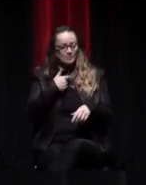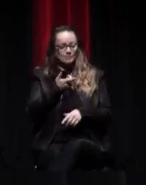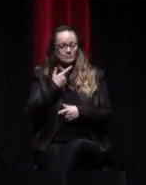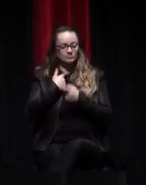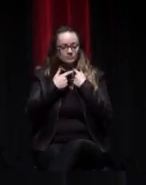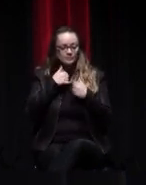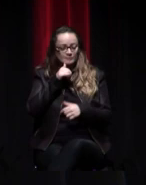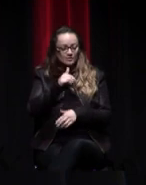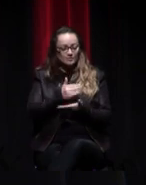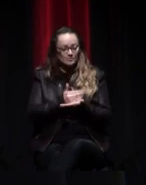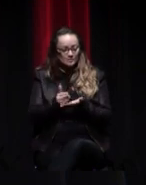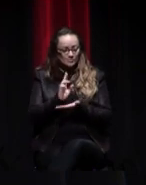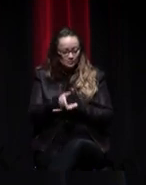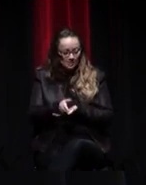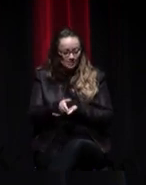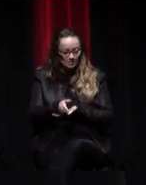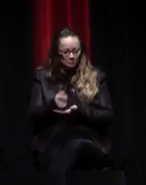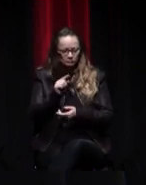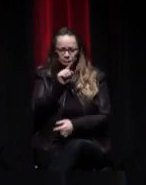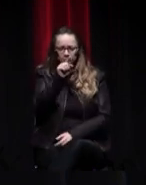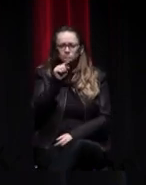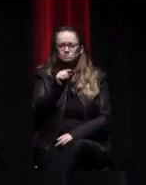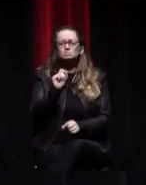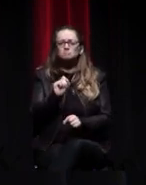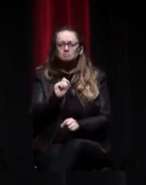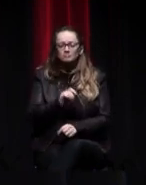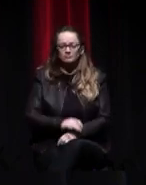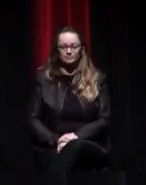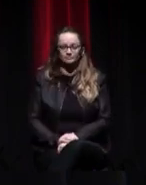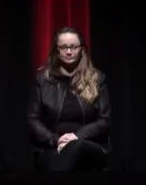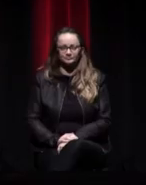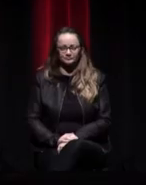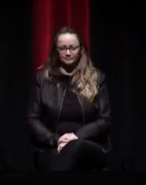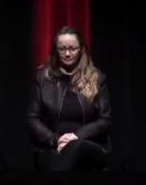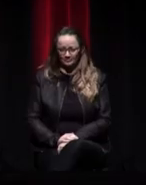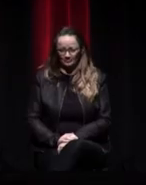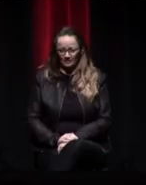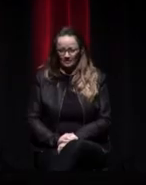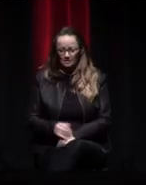already with a question mark, and I introduce to you: